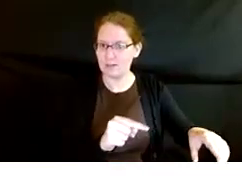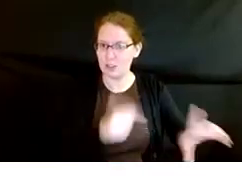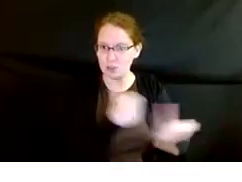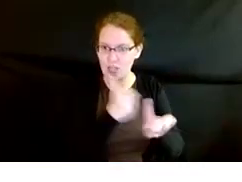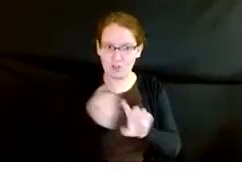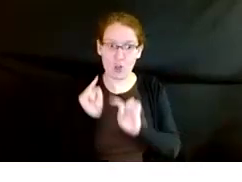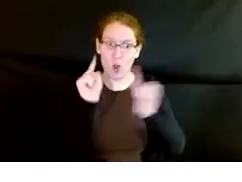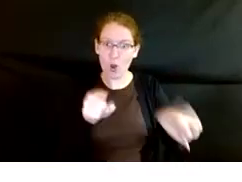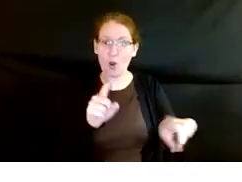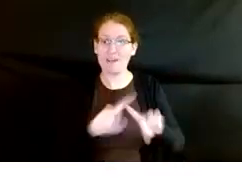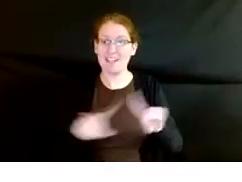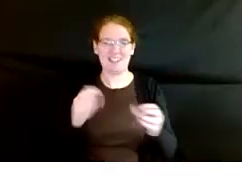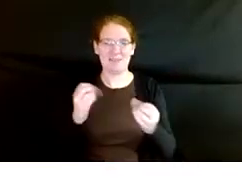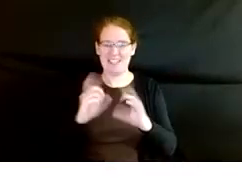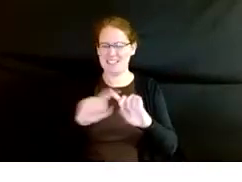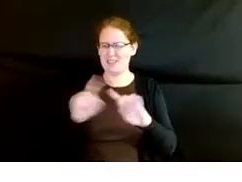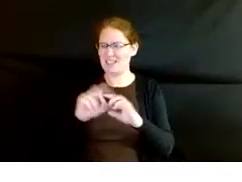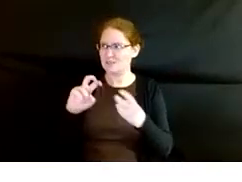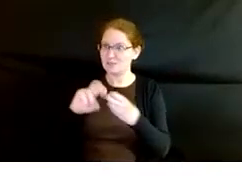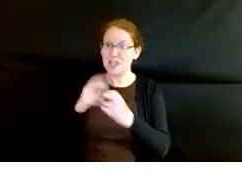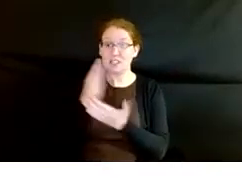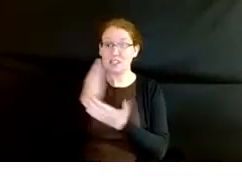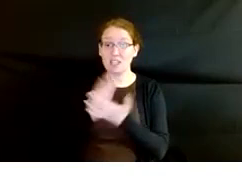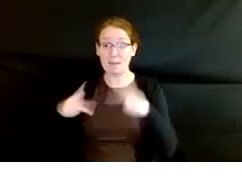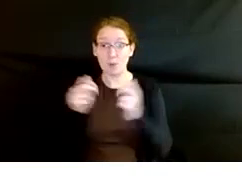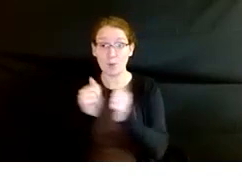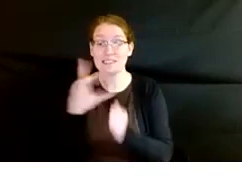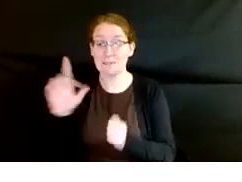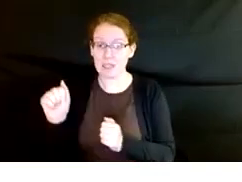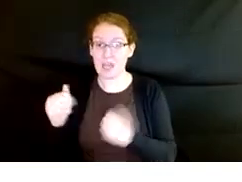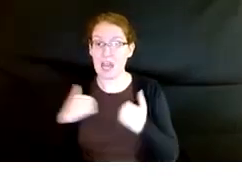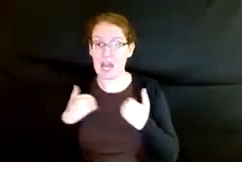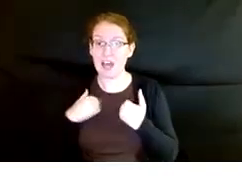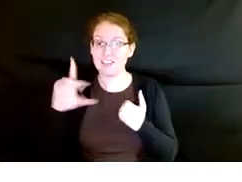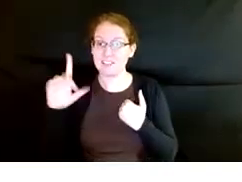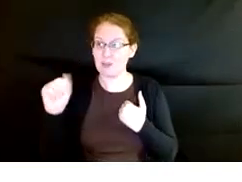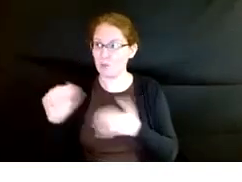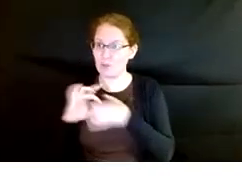bit some folks with disabilities had disability- related reasons that they might not be able to